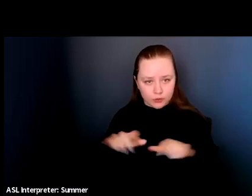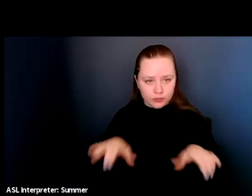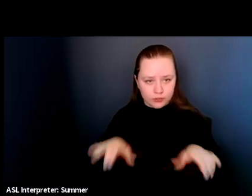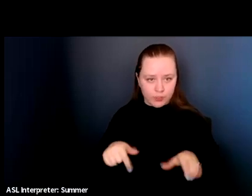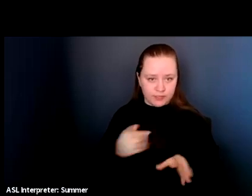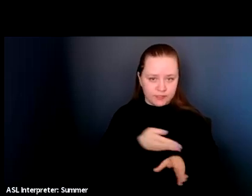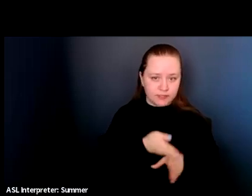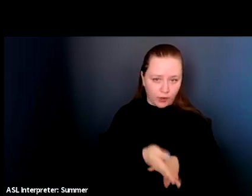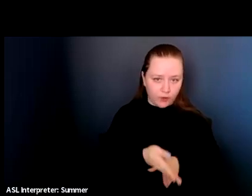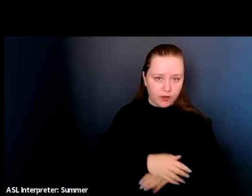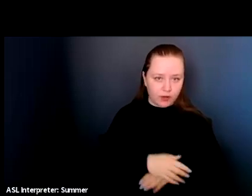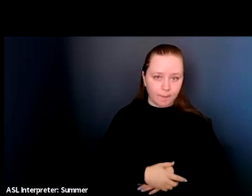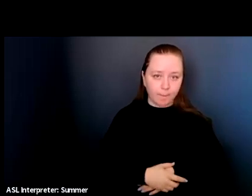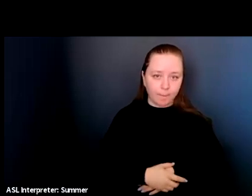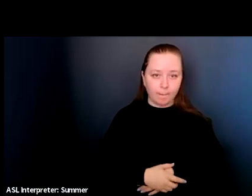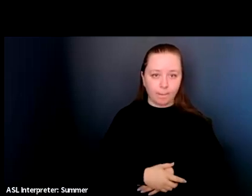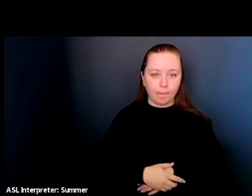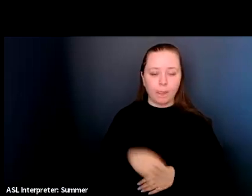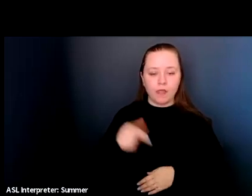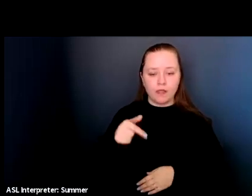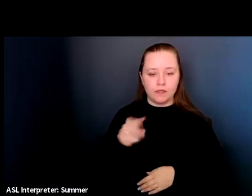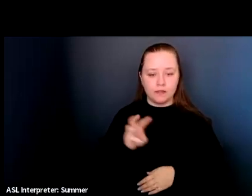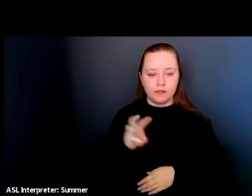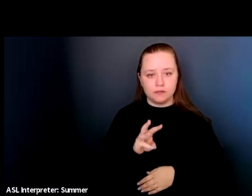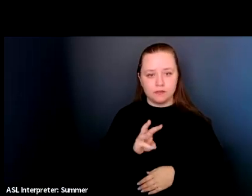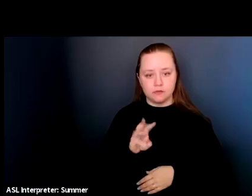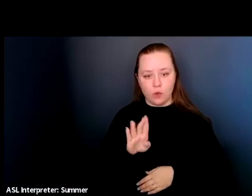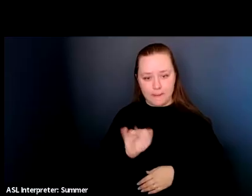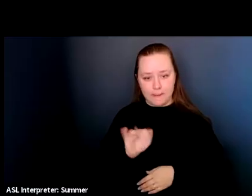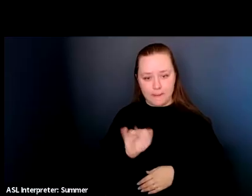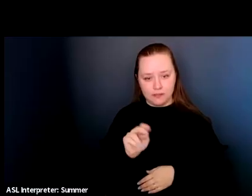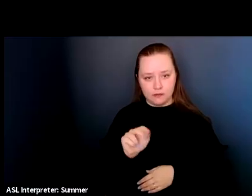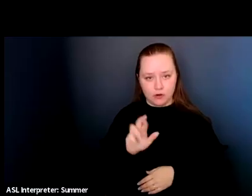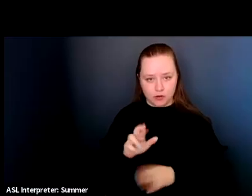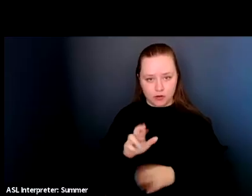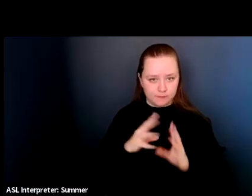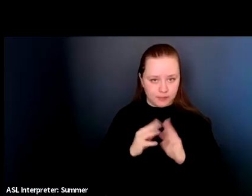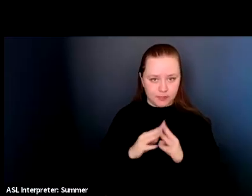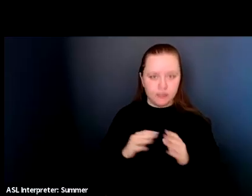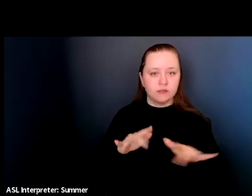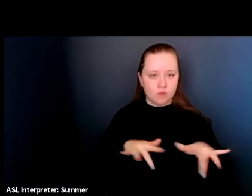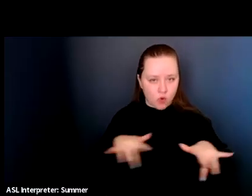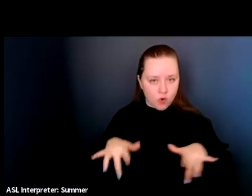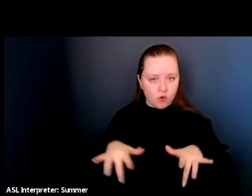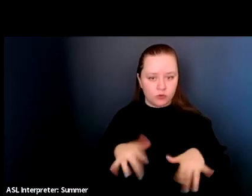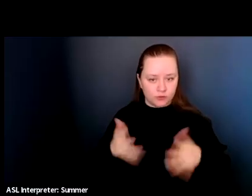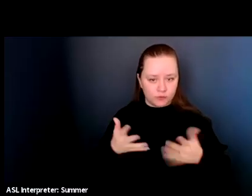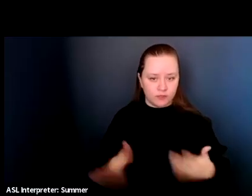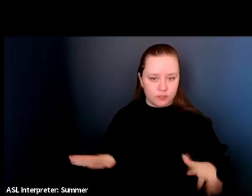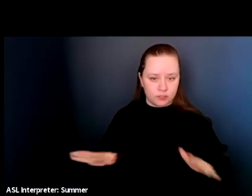This webinar has been recorded and the materials from this webinar will be made